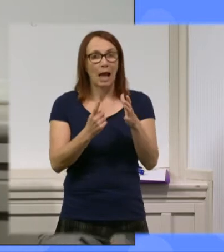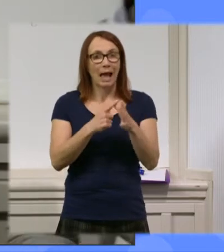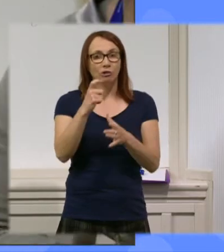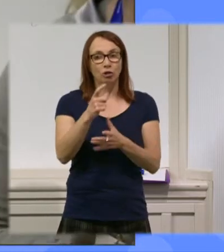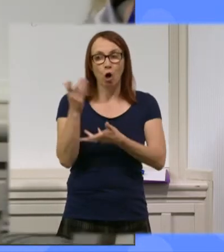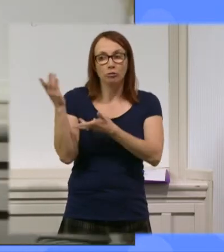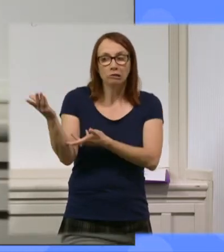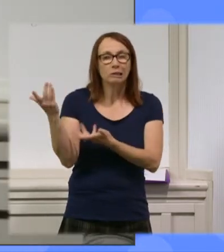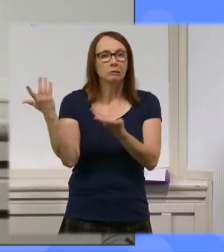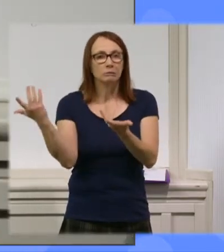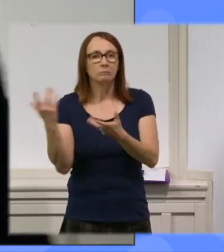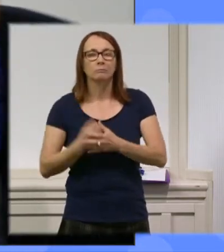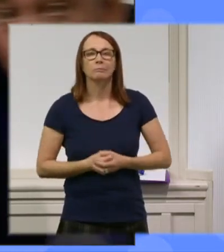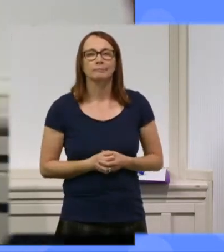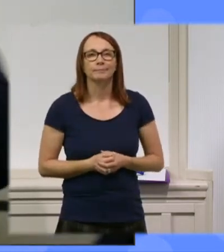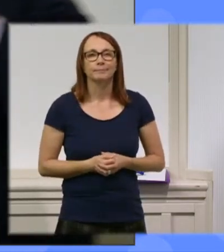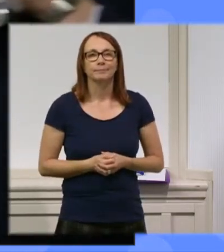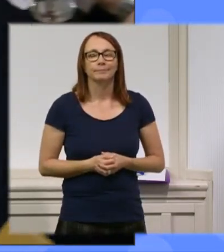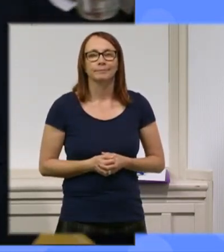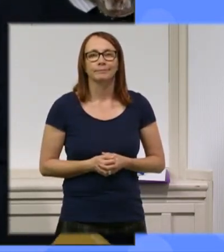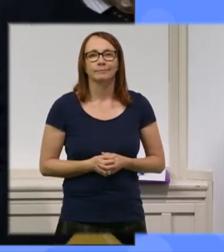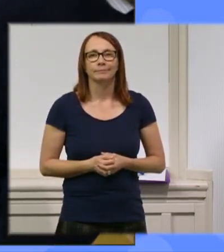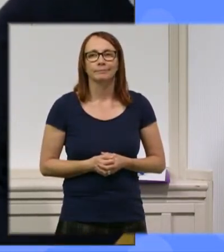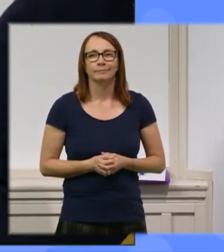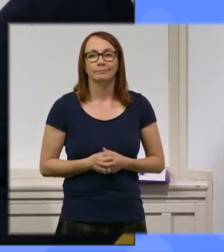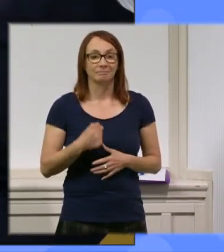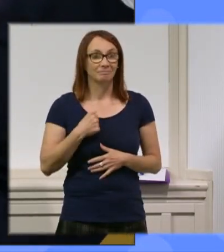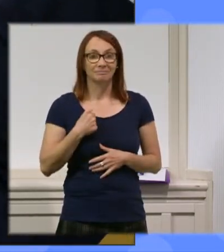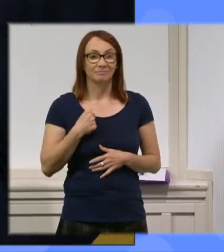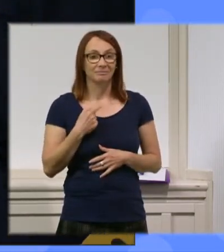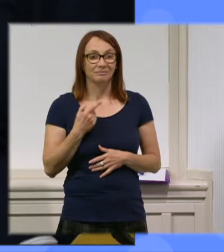and why did you go into politics well when I'm elasti from West Lothian